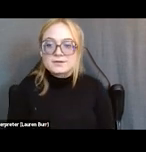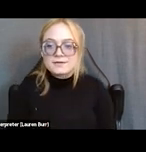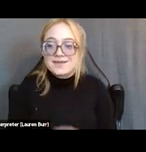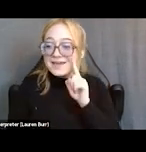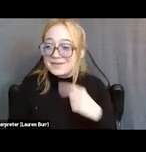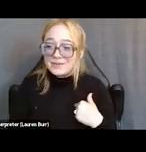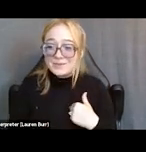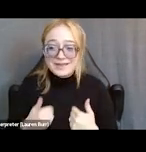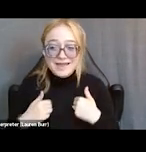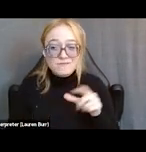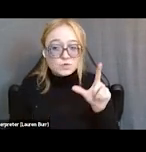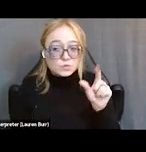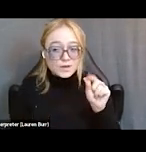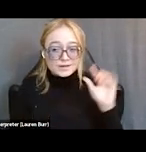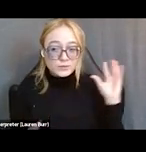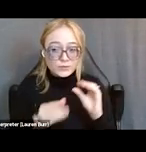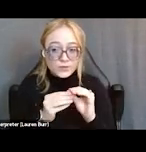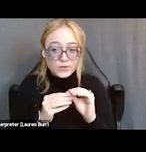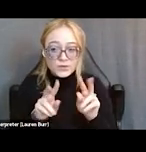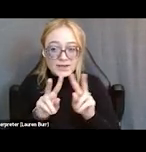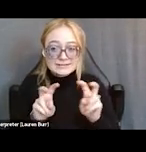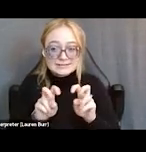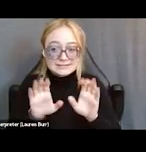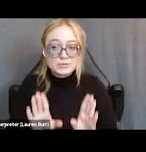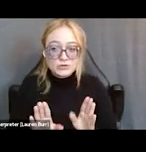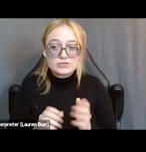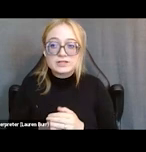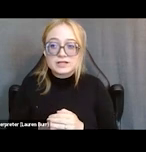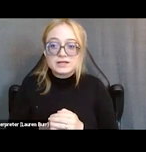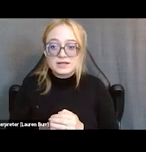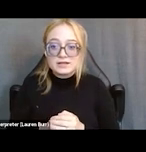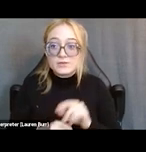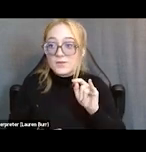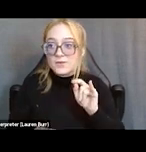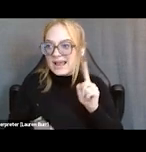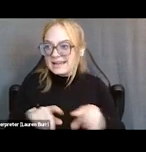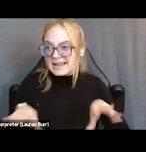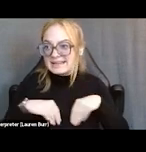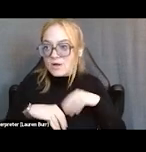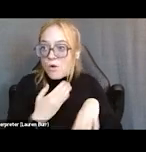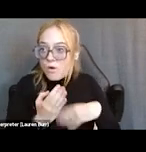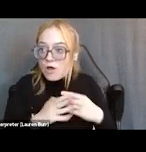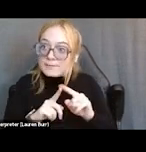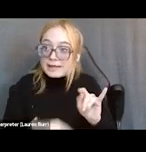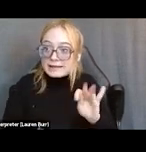So again, can't take them all and if I don't get it, I share what somebody, someone else will get the case.